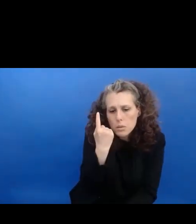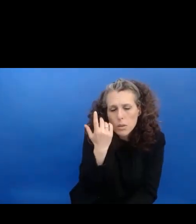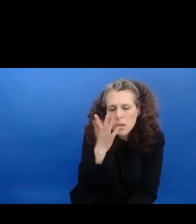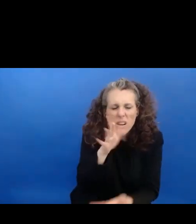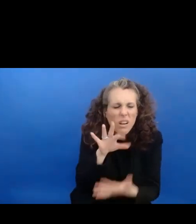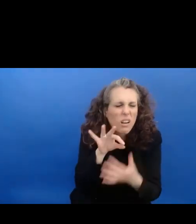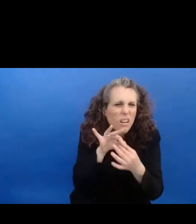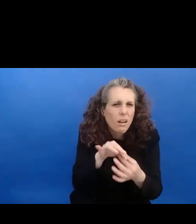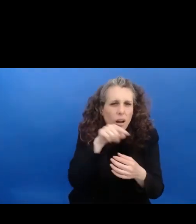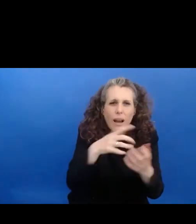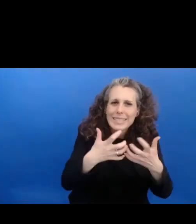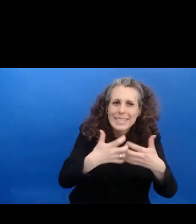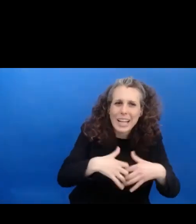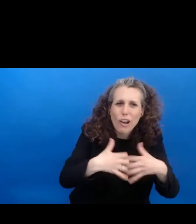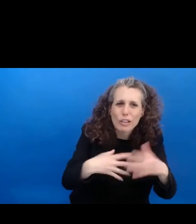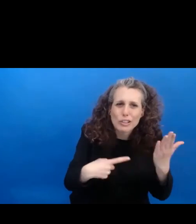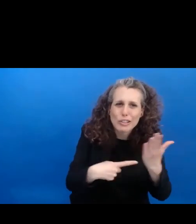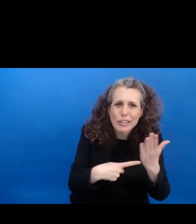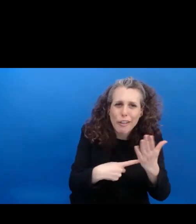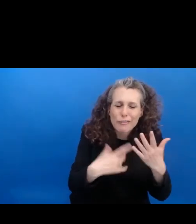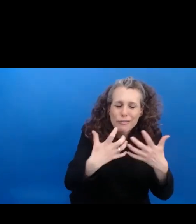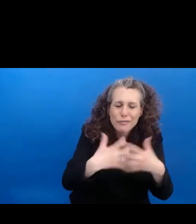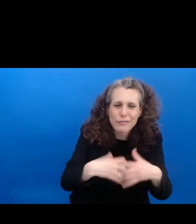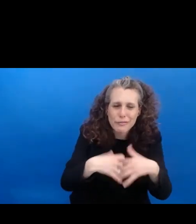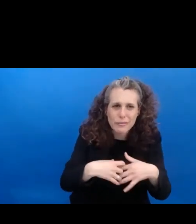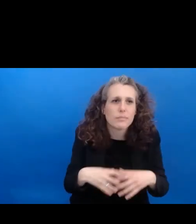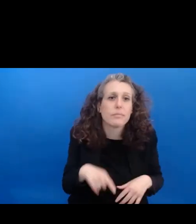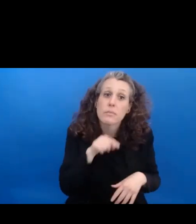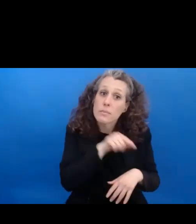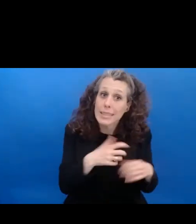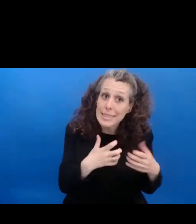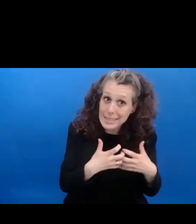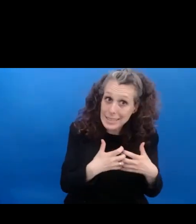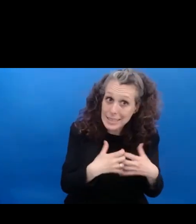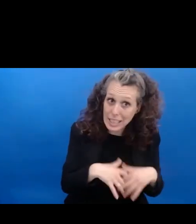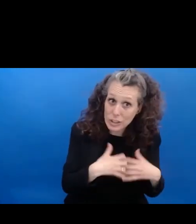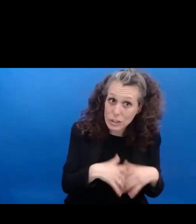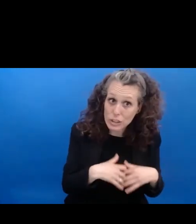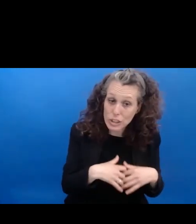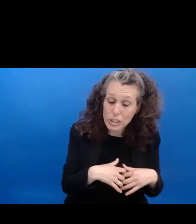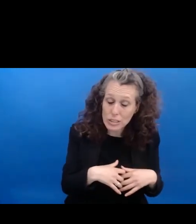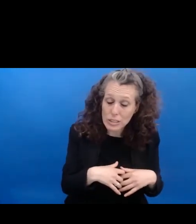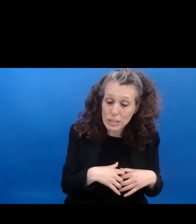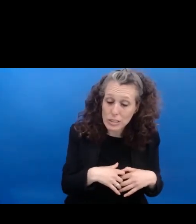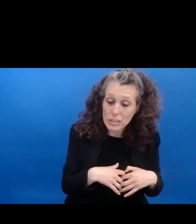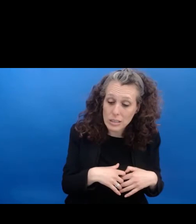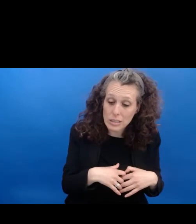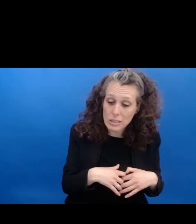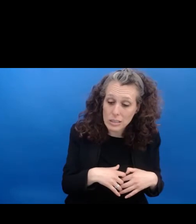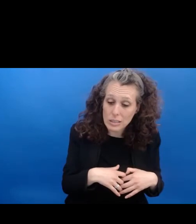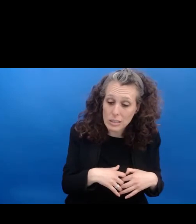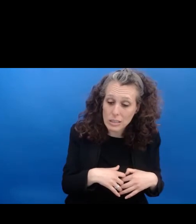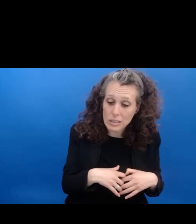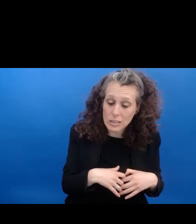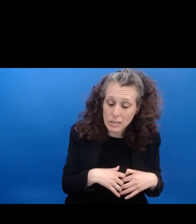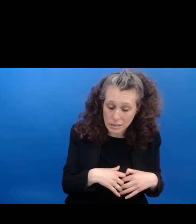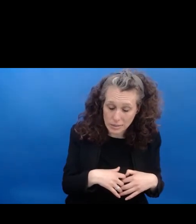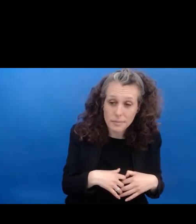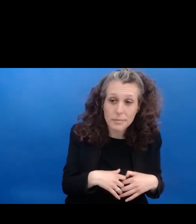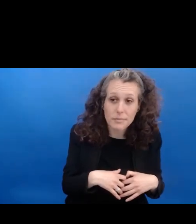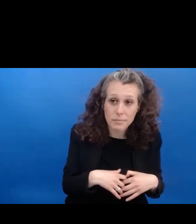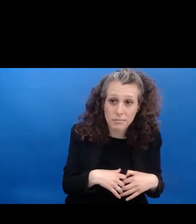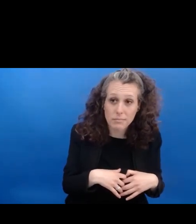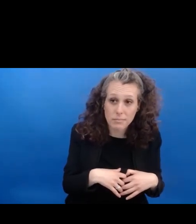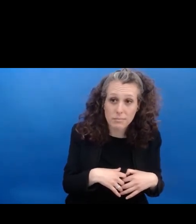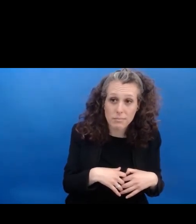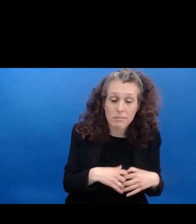uh is uh not uh uh not actually accessible for all types of persons with disabilities